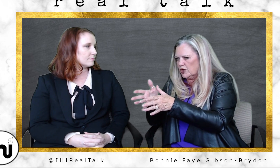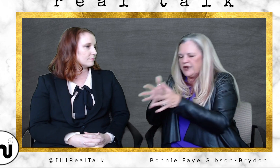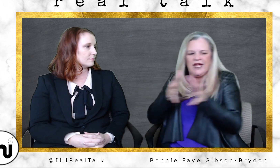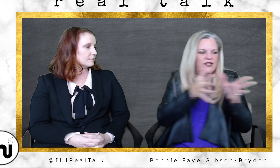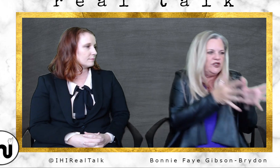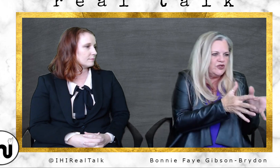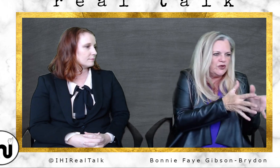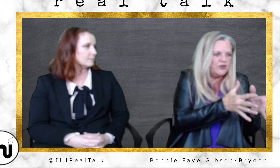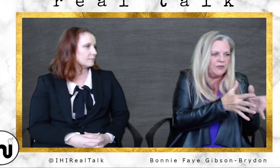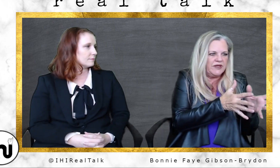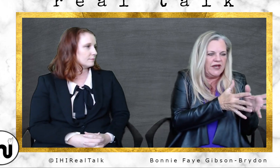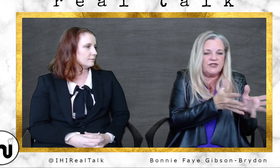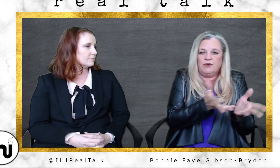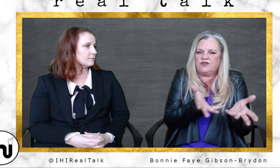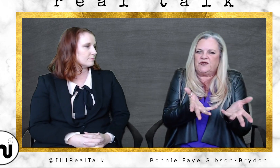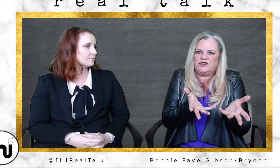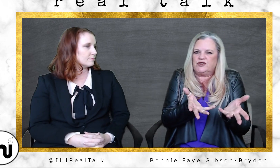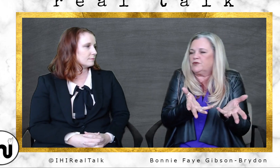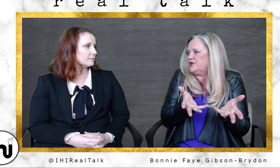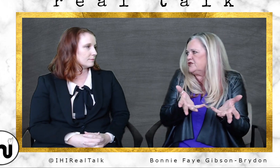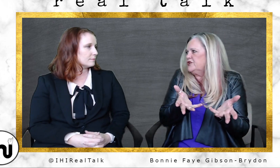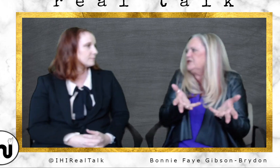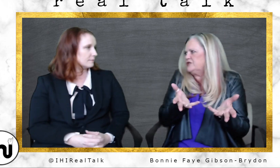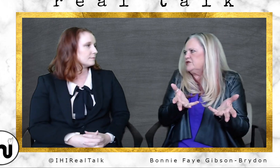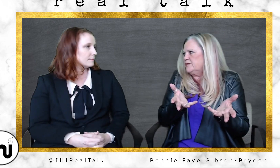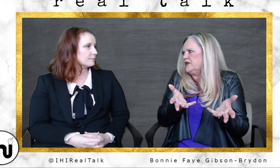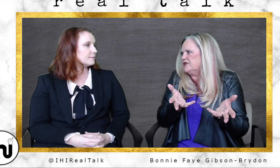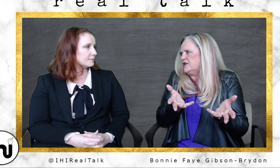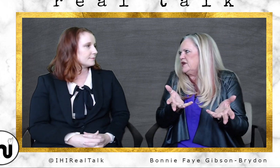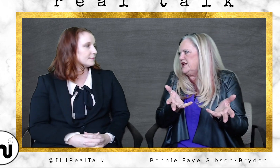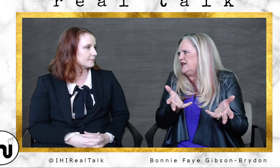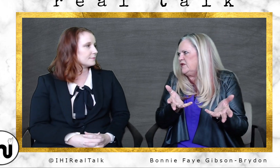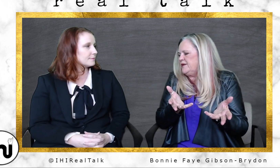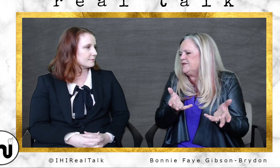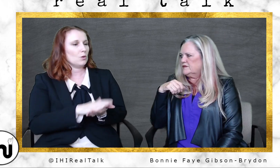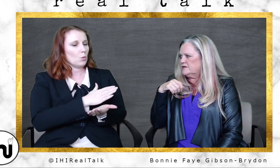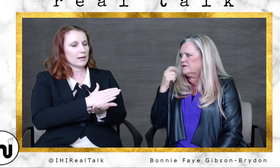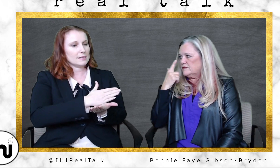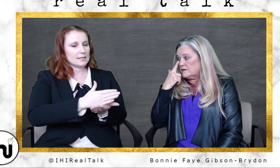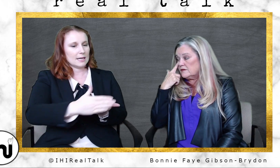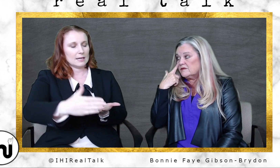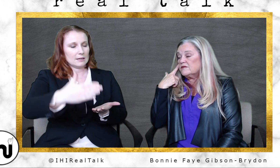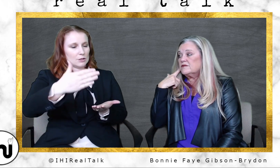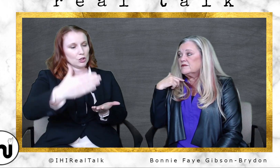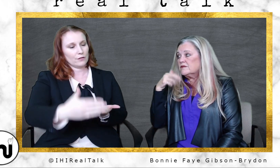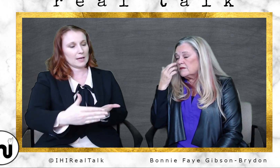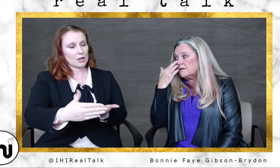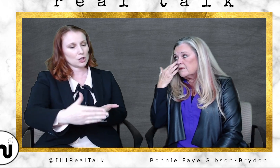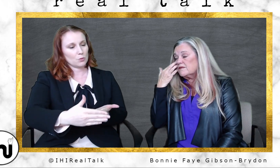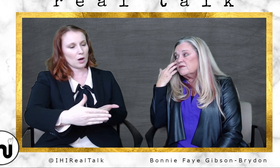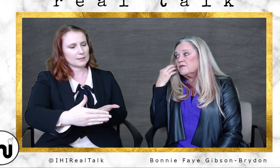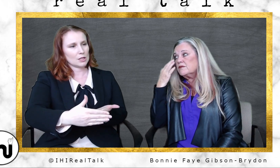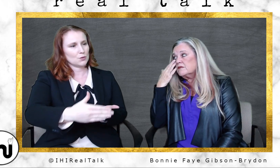and then you do something else, and most of those interpreters do something else already anyway. Desirée: What is the certification process